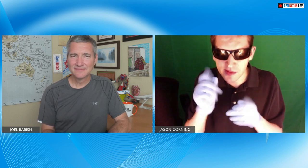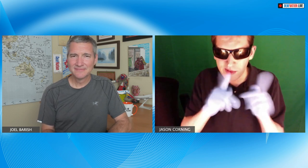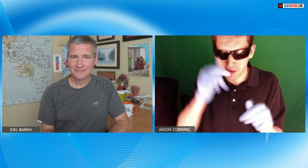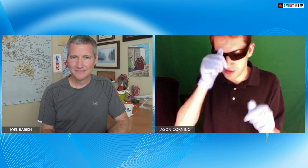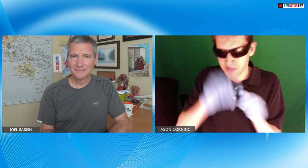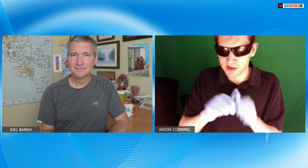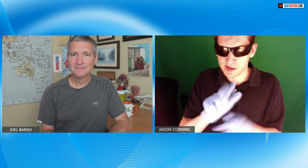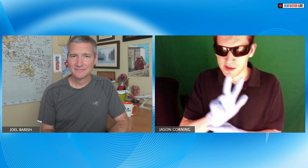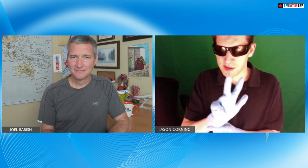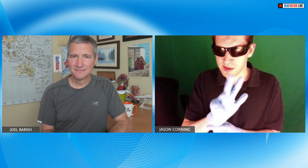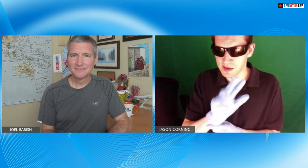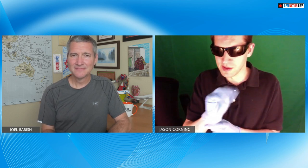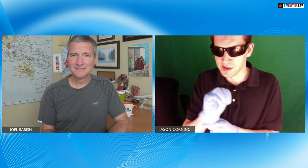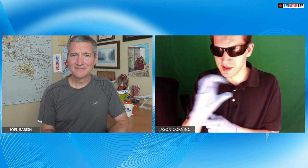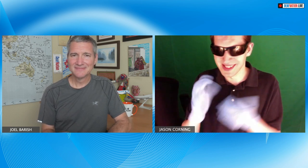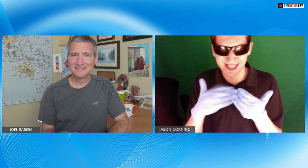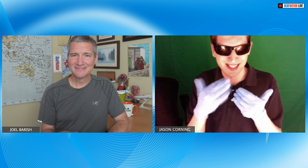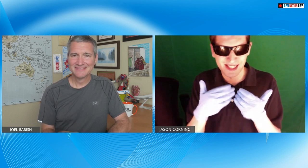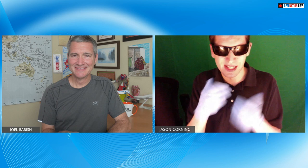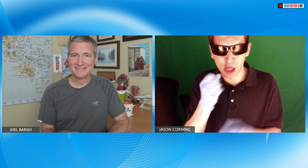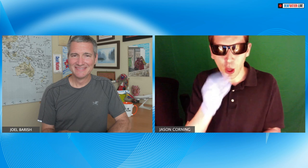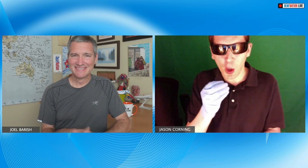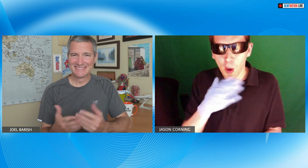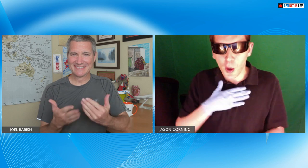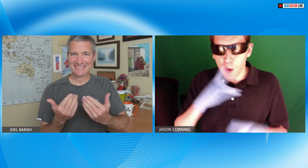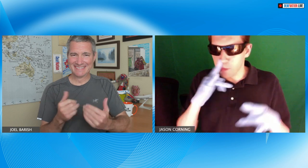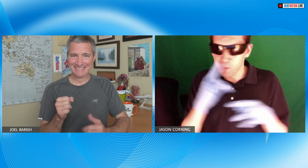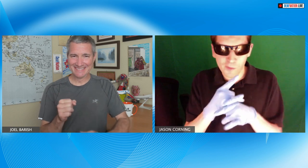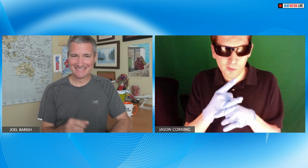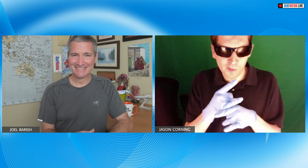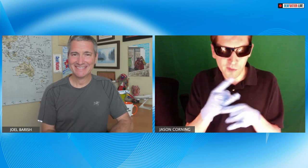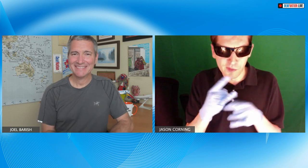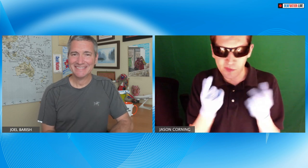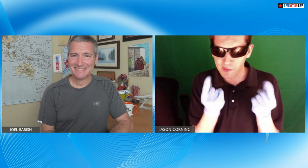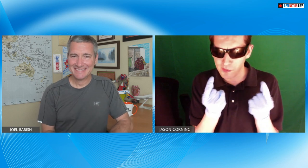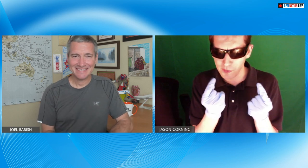Most people can remember 3MC which is easy I have a sarcasm, know what I did?